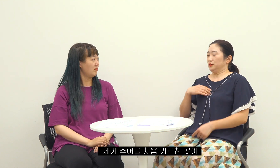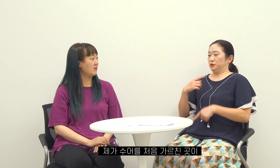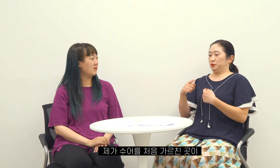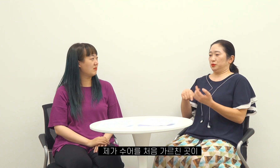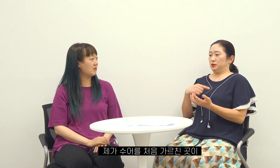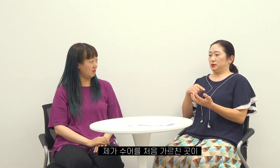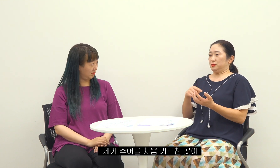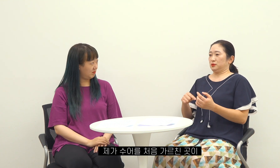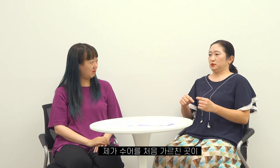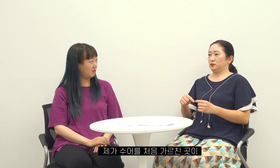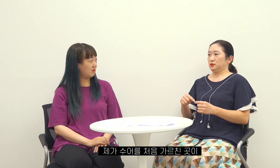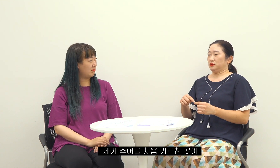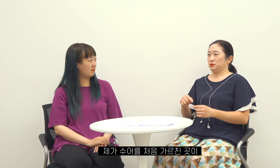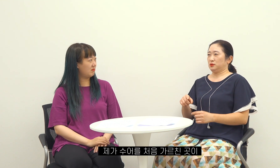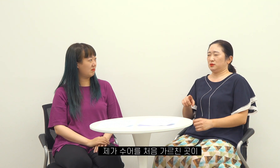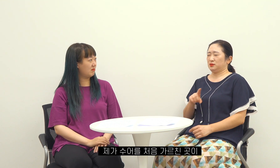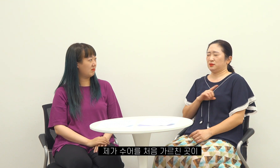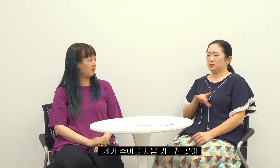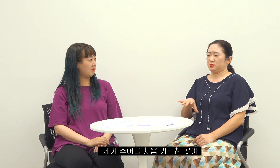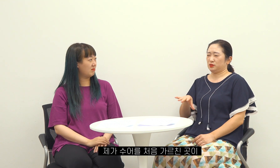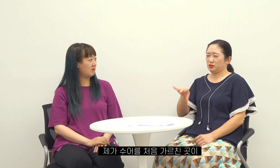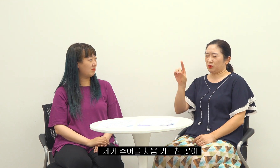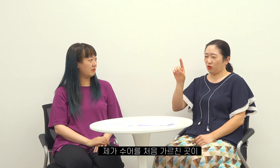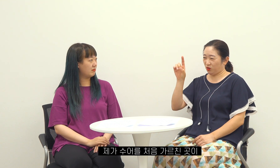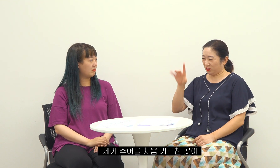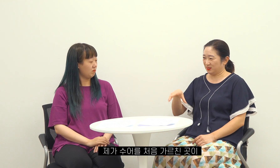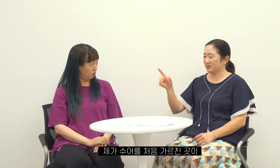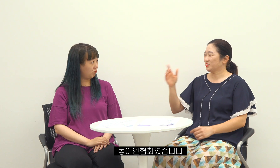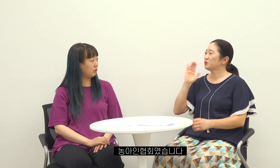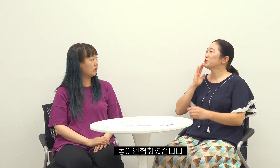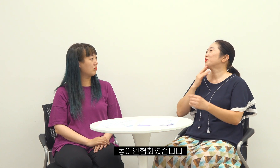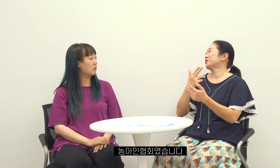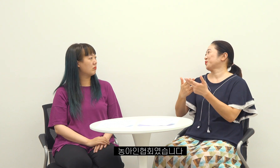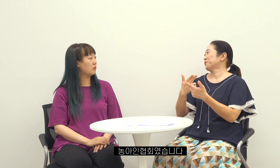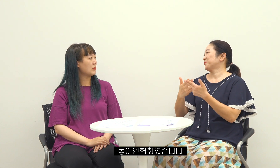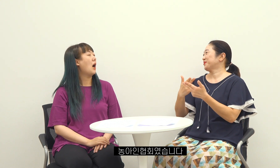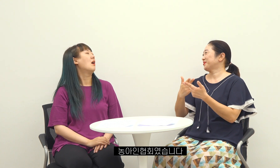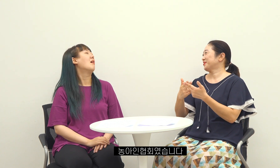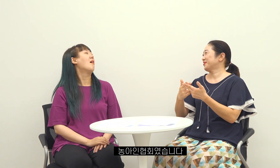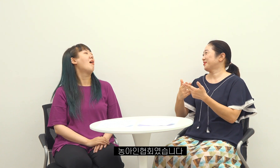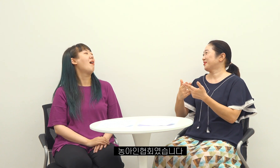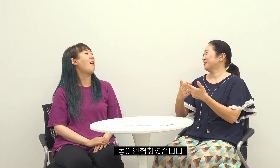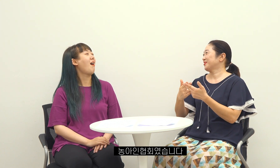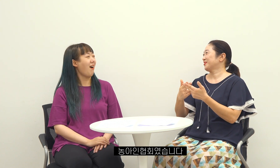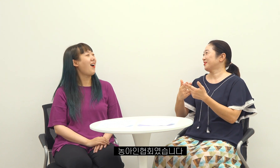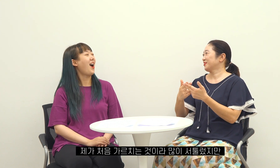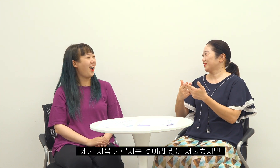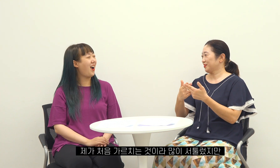The first place I taught sign language was at the Deaf Association.